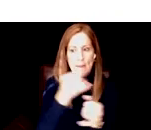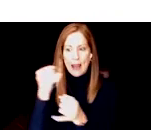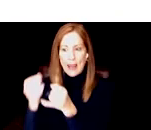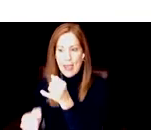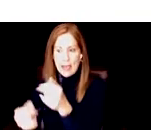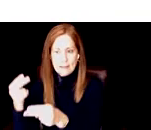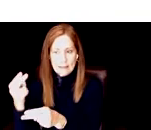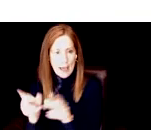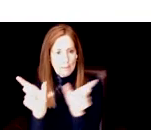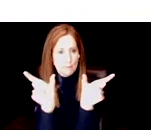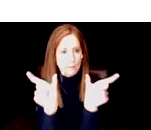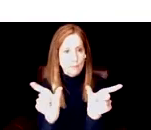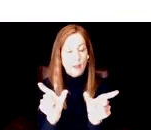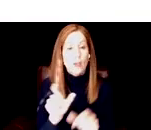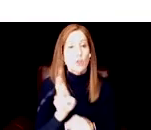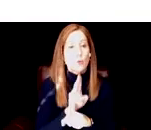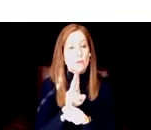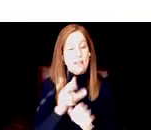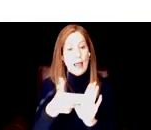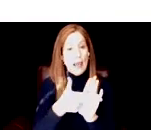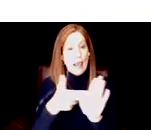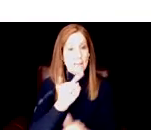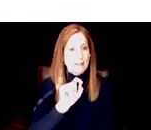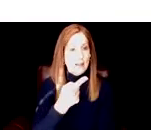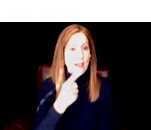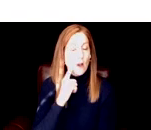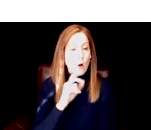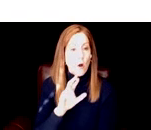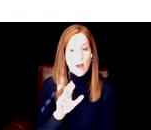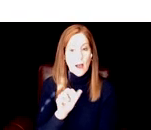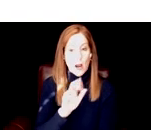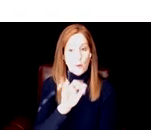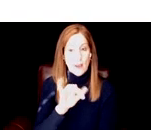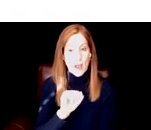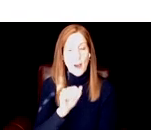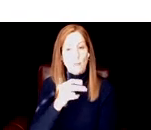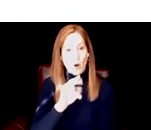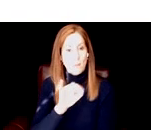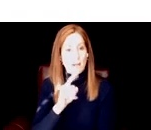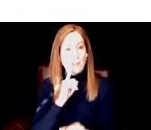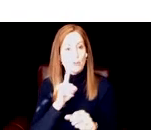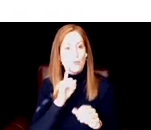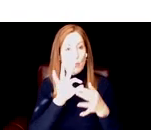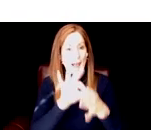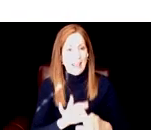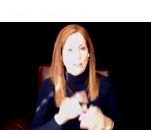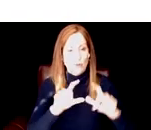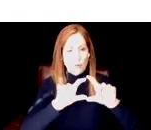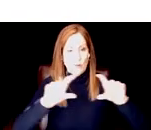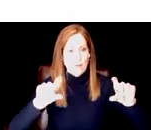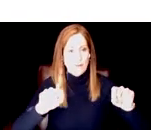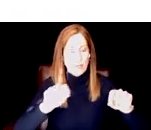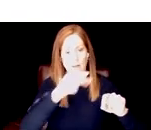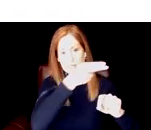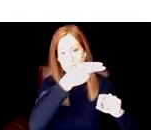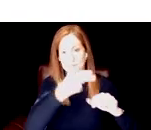Use the label tag or an ARIA property to associate the label text with the form field. As you are going through a form field,